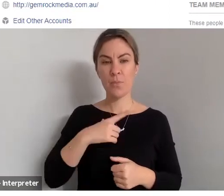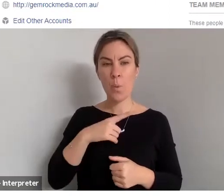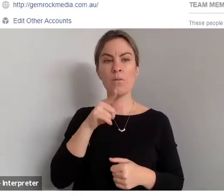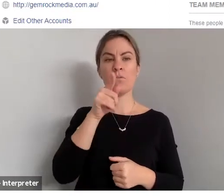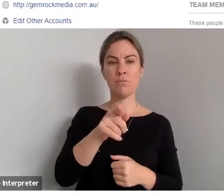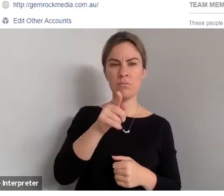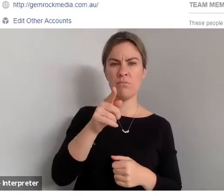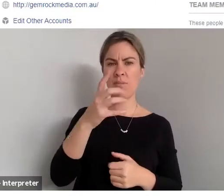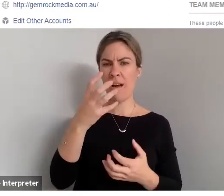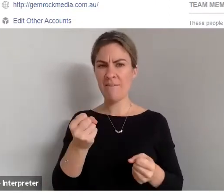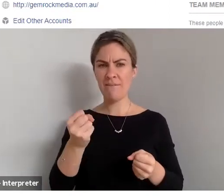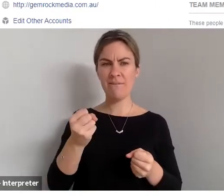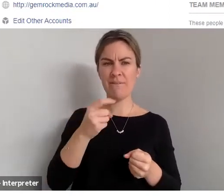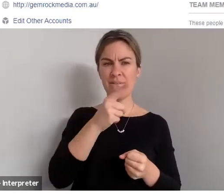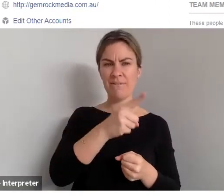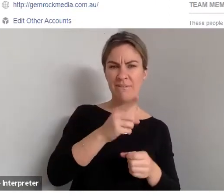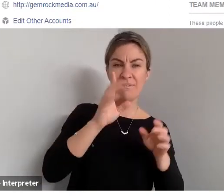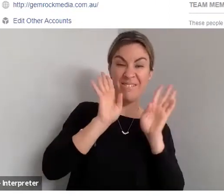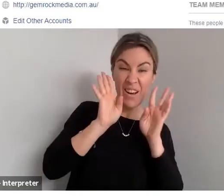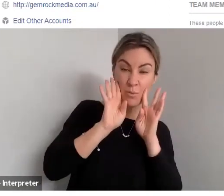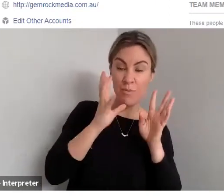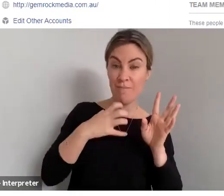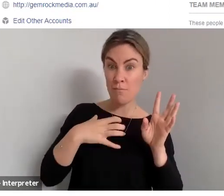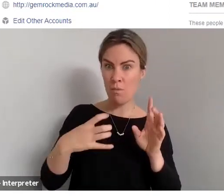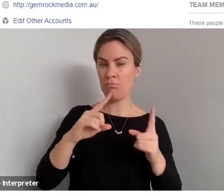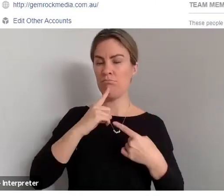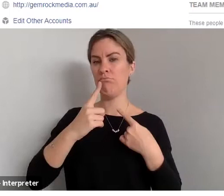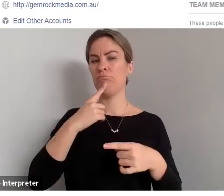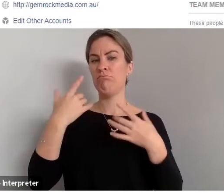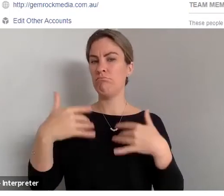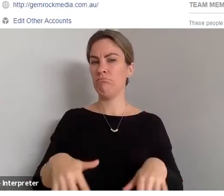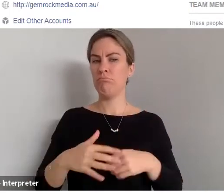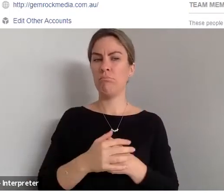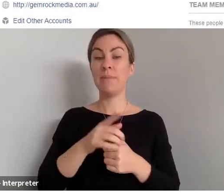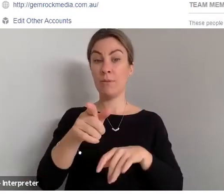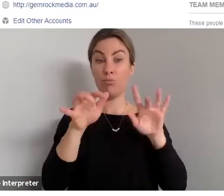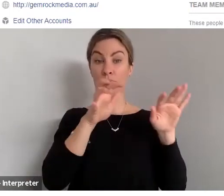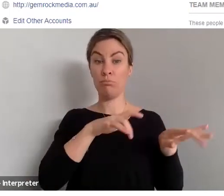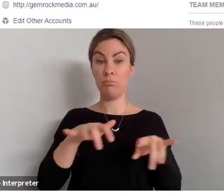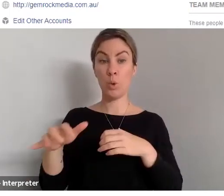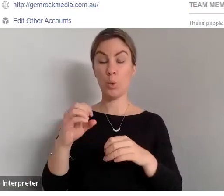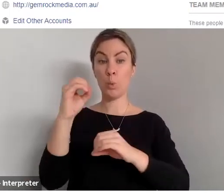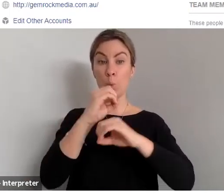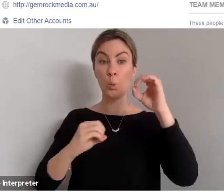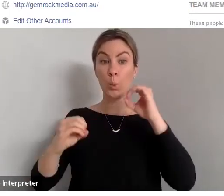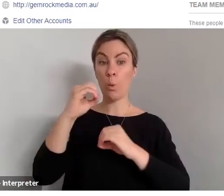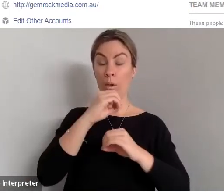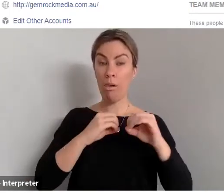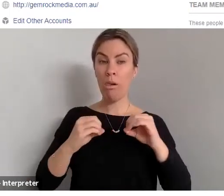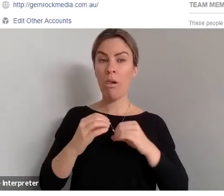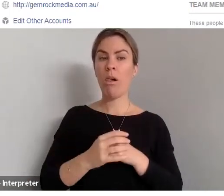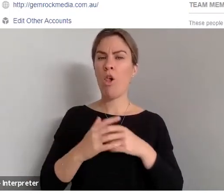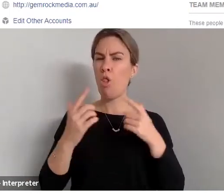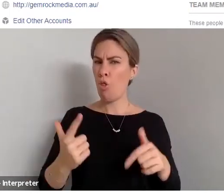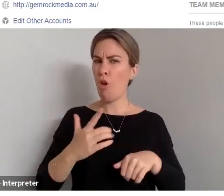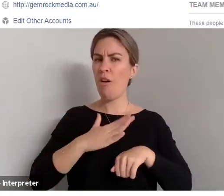If you type it into Google, they Facebook profile will come before